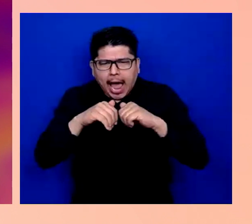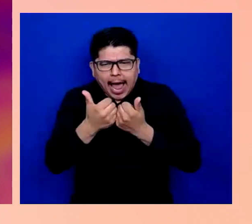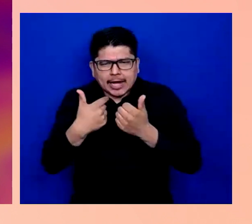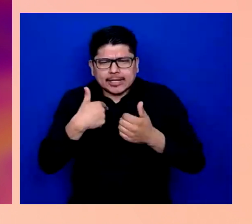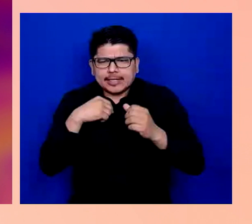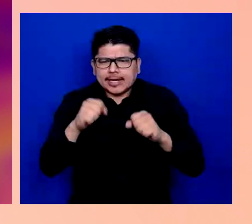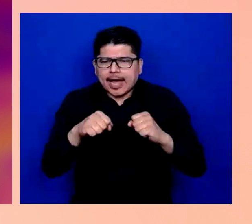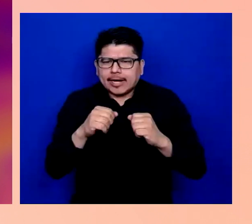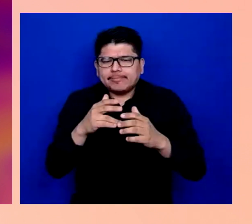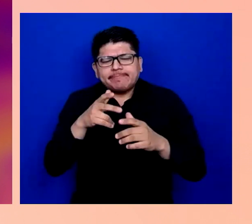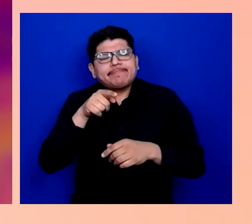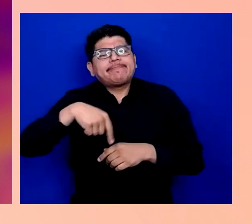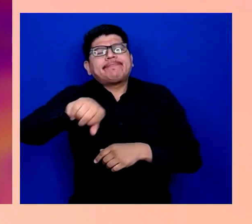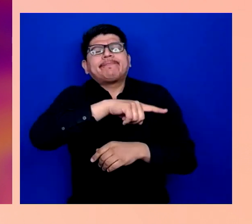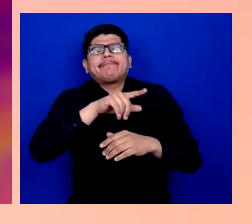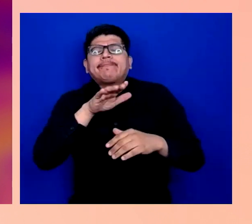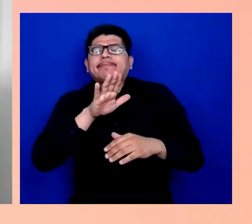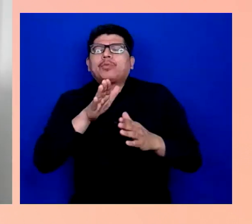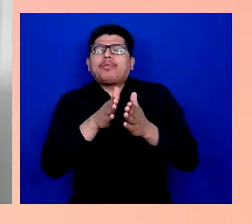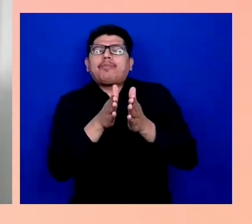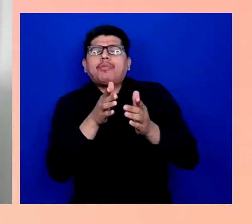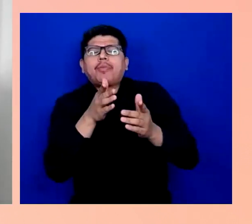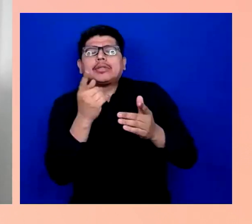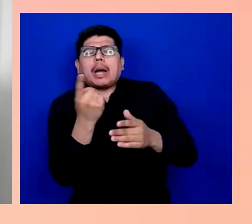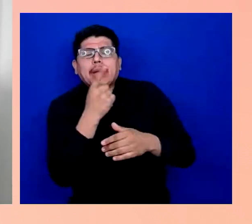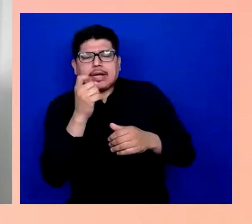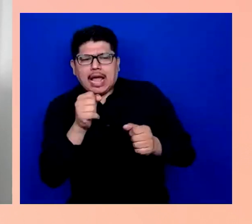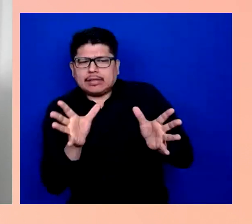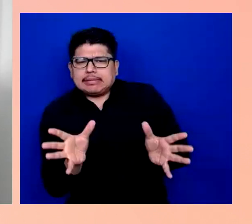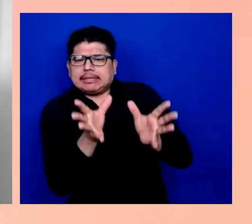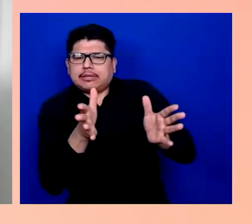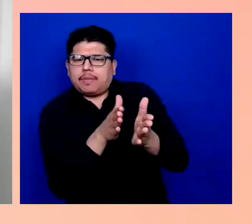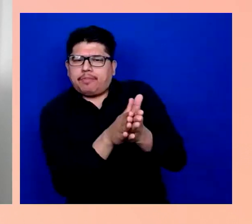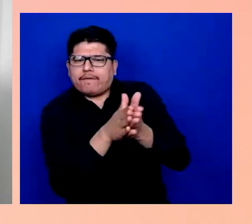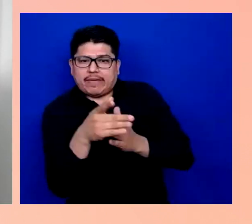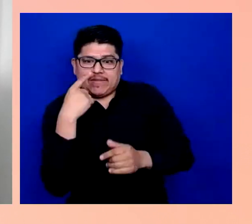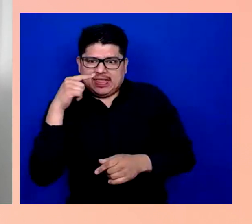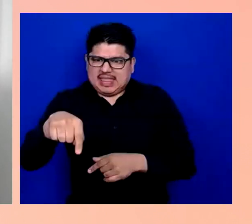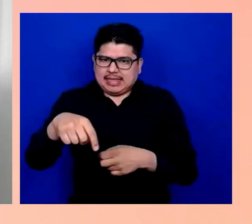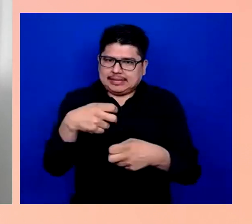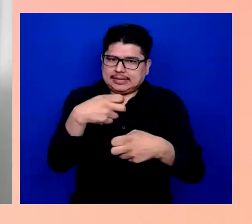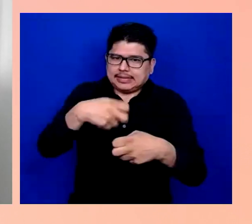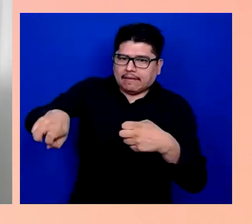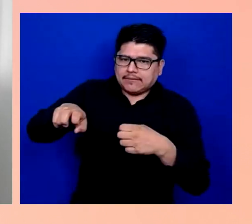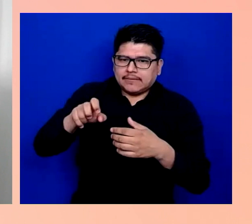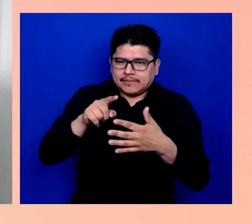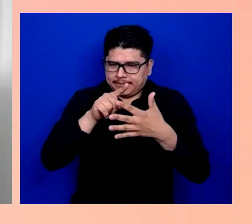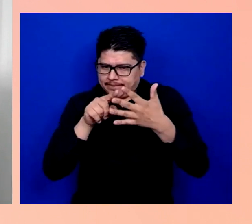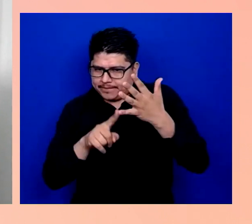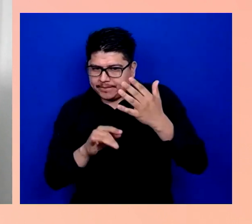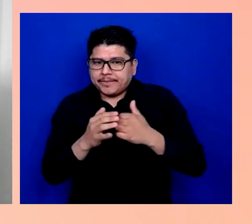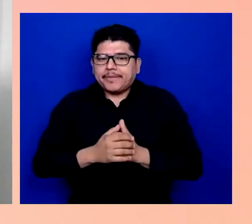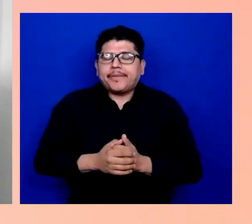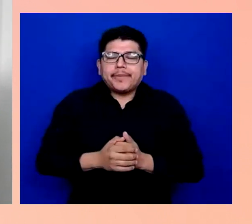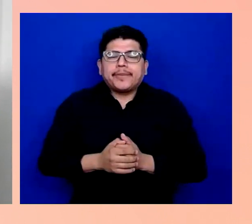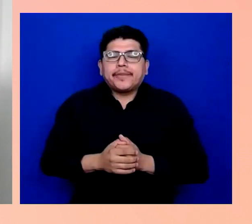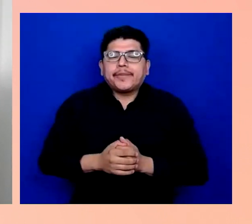making this task difficult for them. It really puts the responsibility in the hands of the builder and the designer.